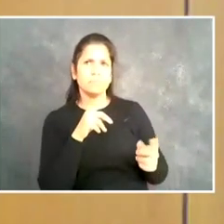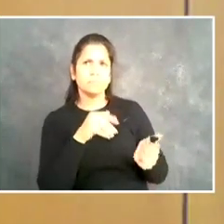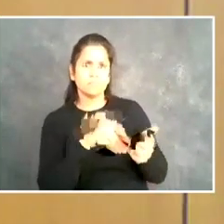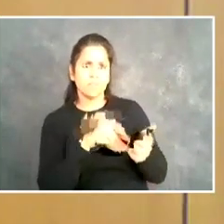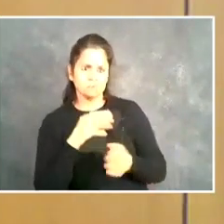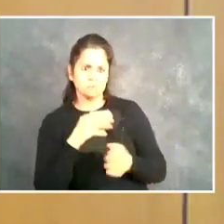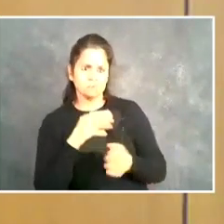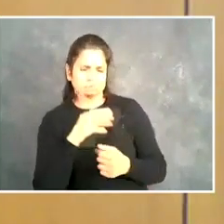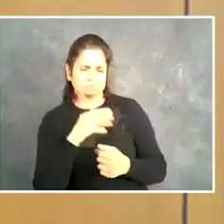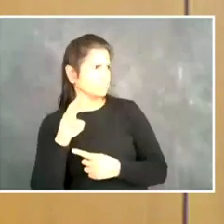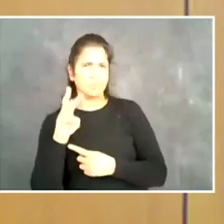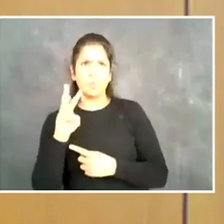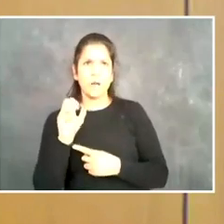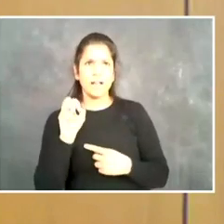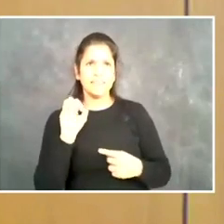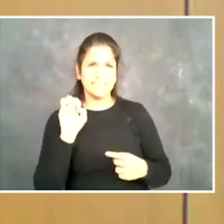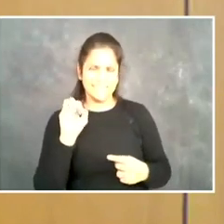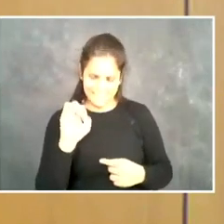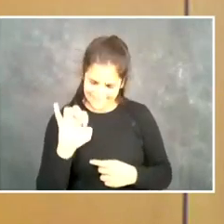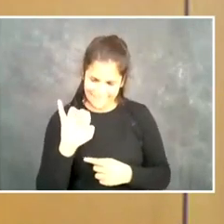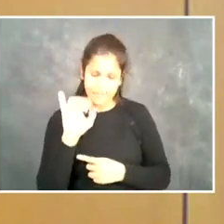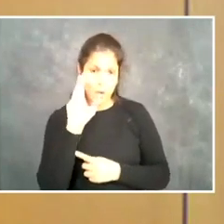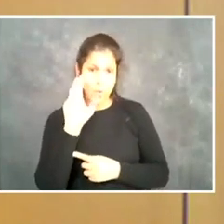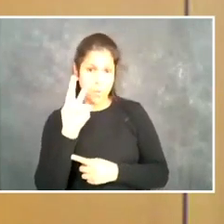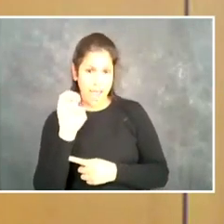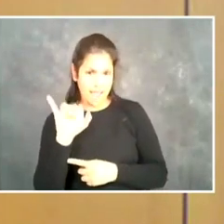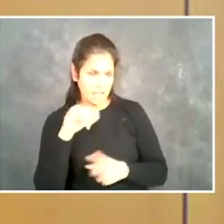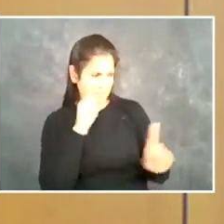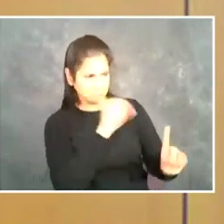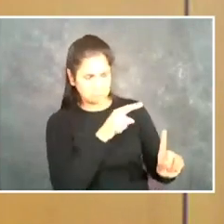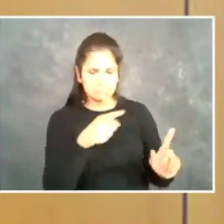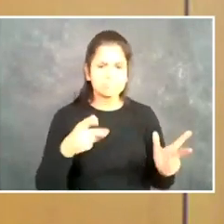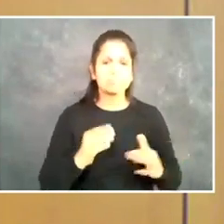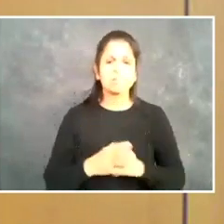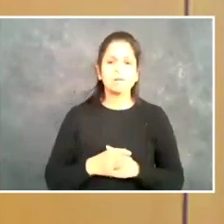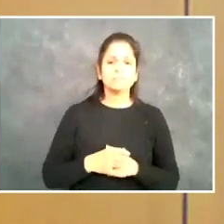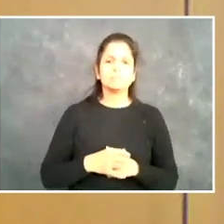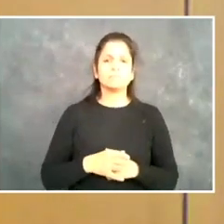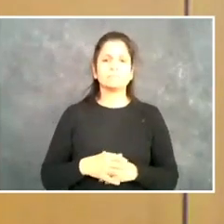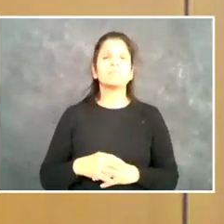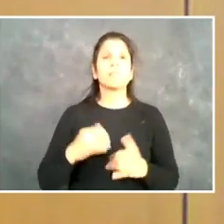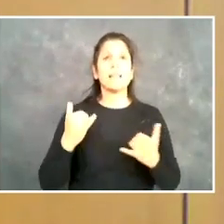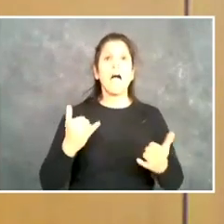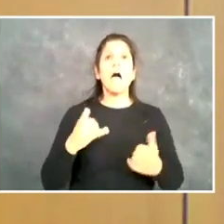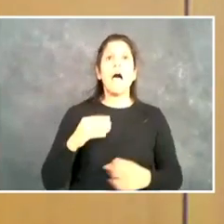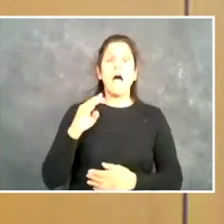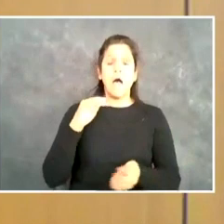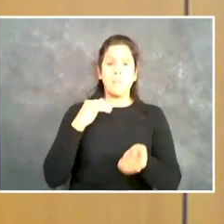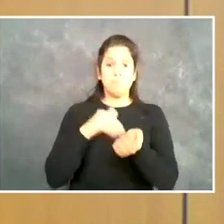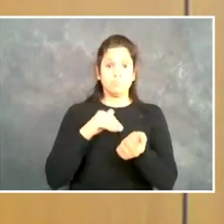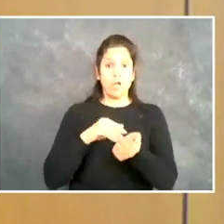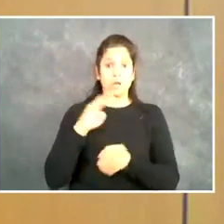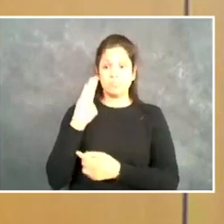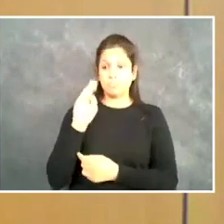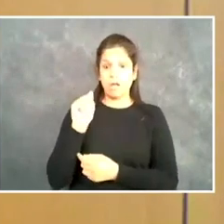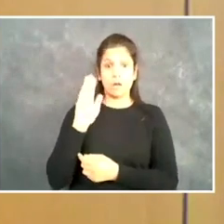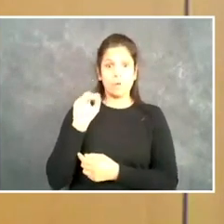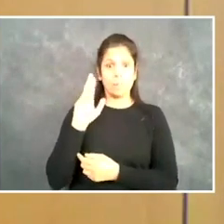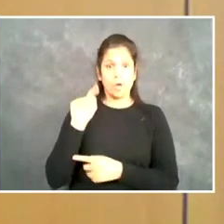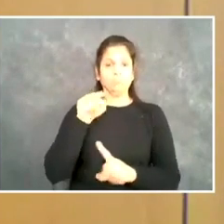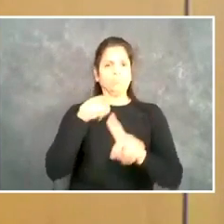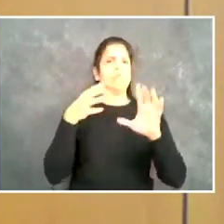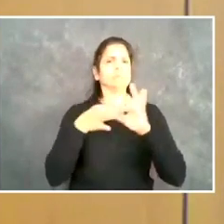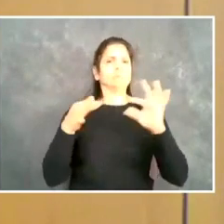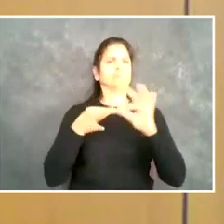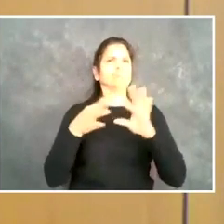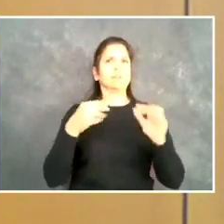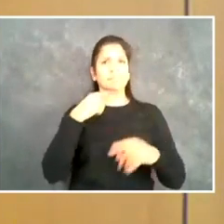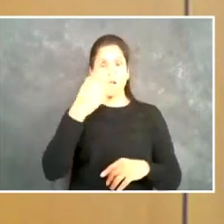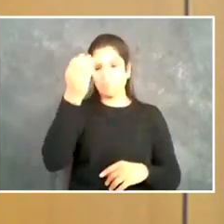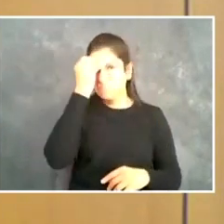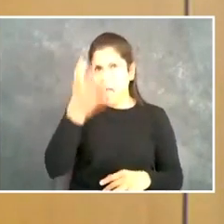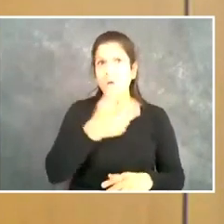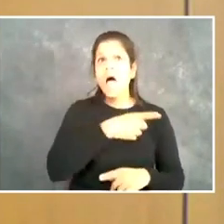LIKE TO SPEAK TO THIS ISSUE.